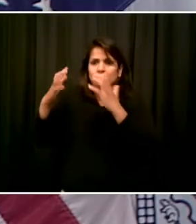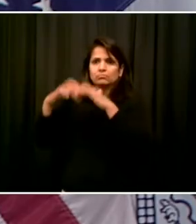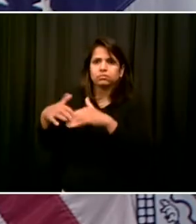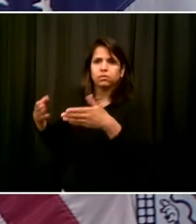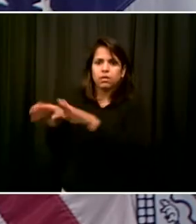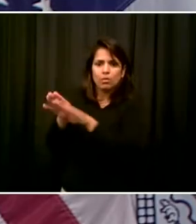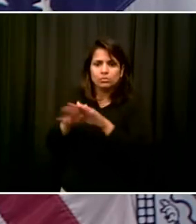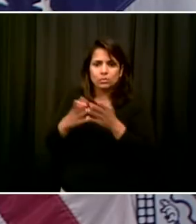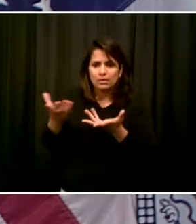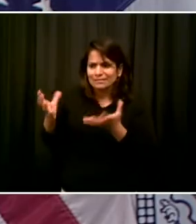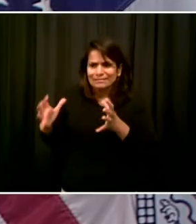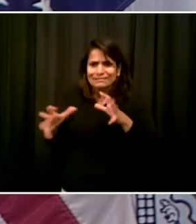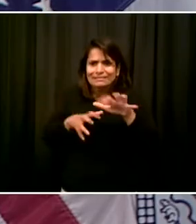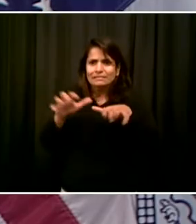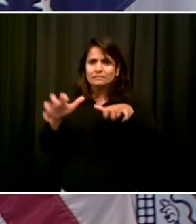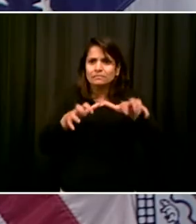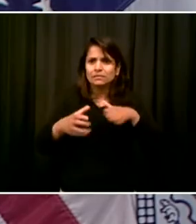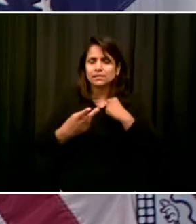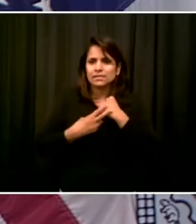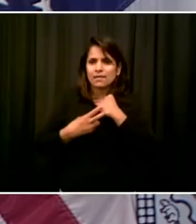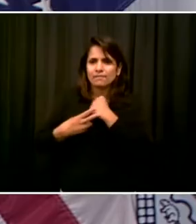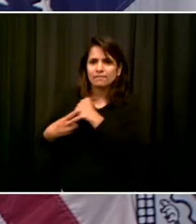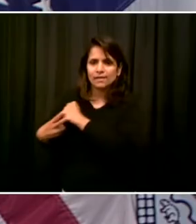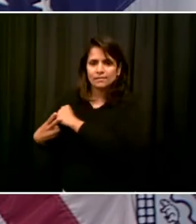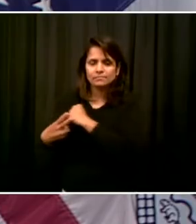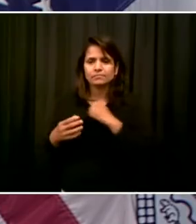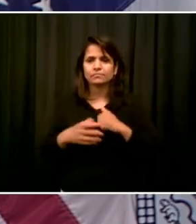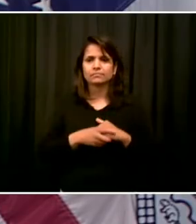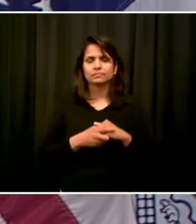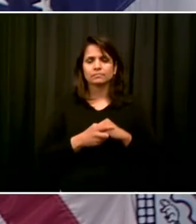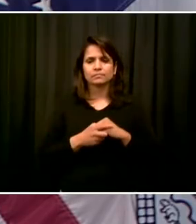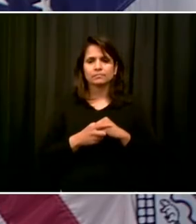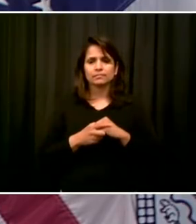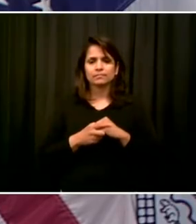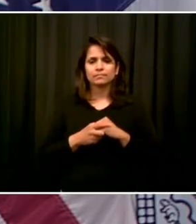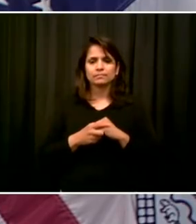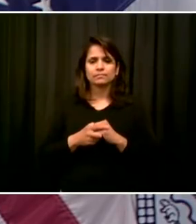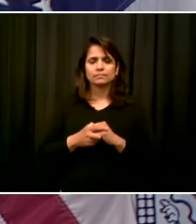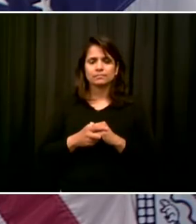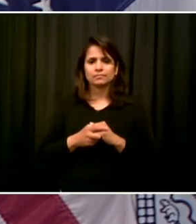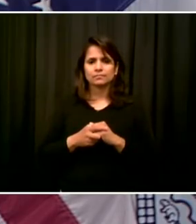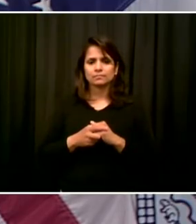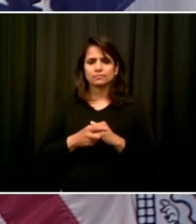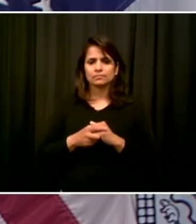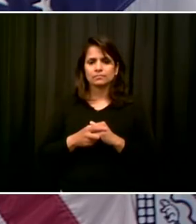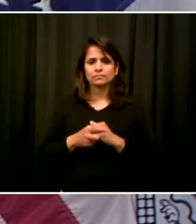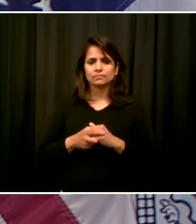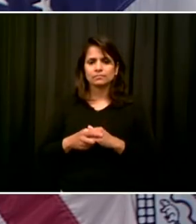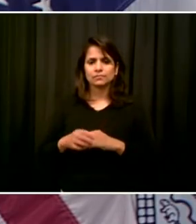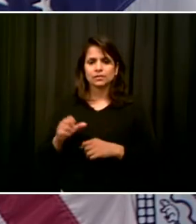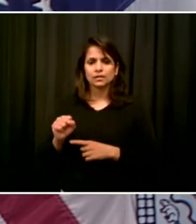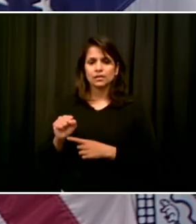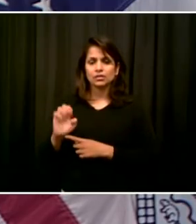THAT ARE NOT OPERATING. WE WI LLGET OYU A MORE EXTENSIVE LIST.